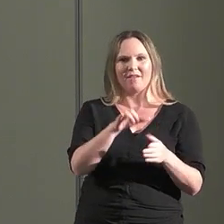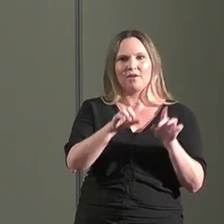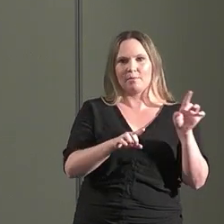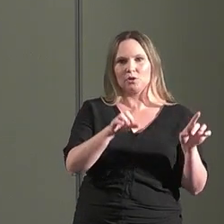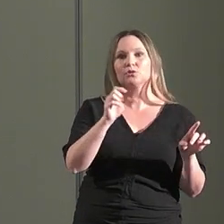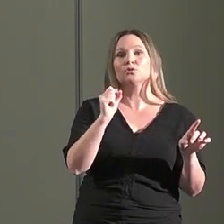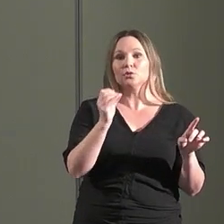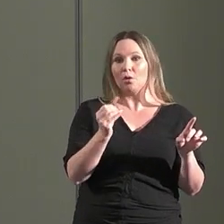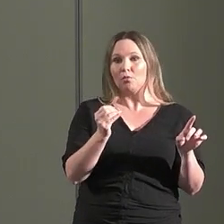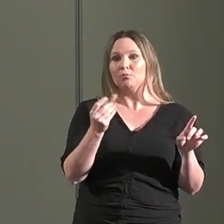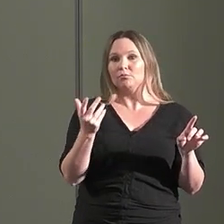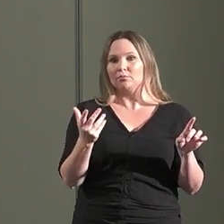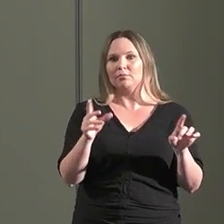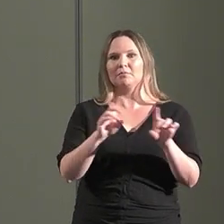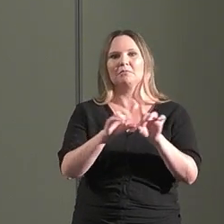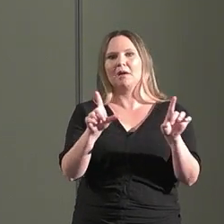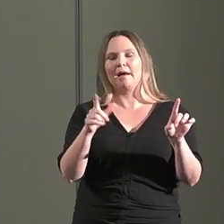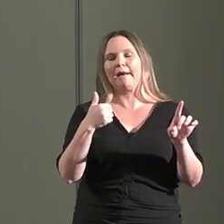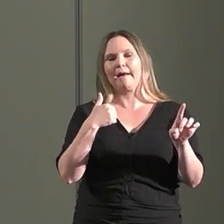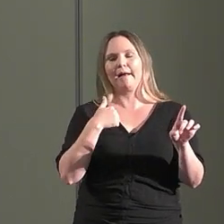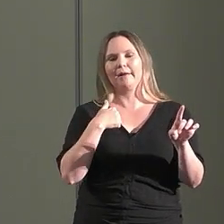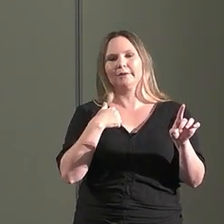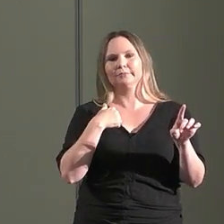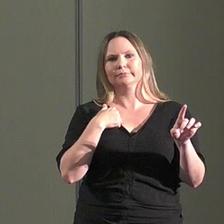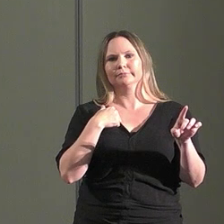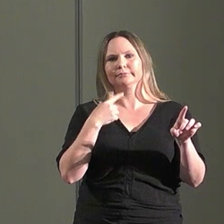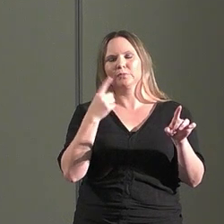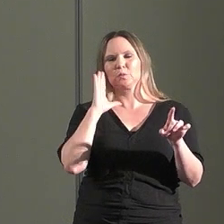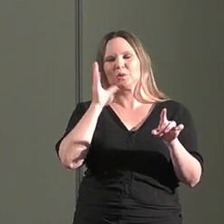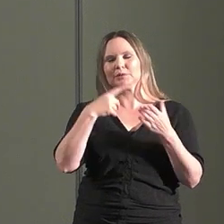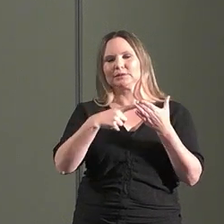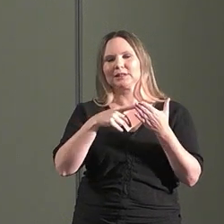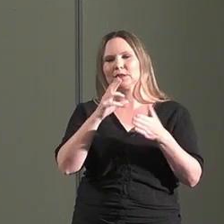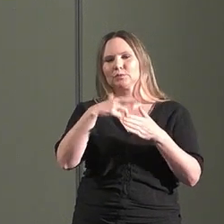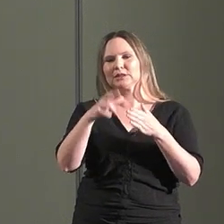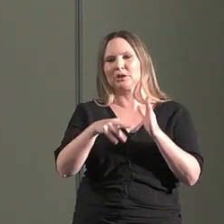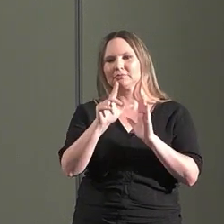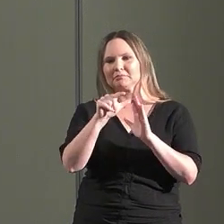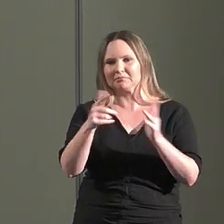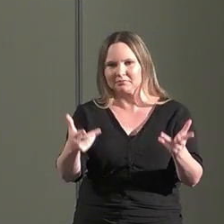So but I'm -- we will get into results here.